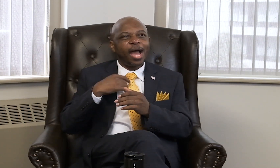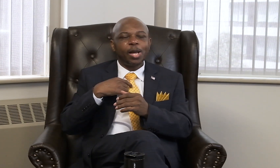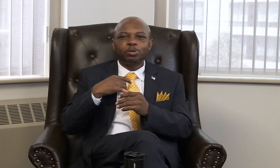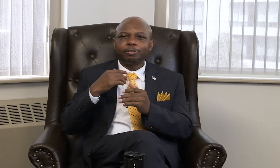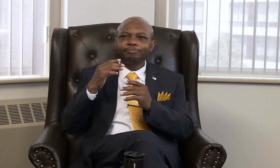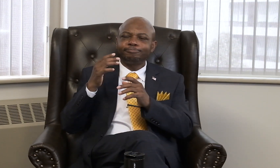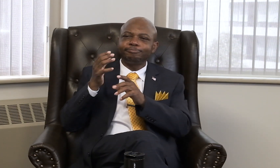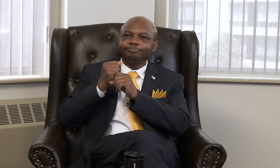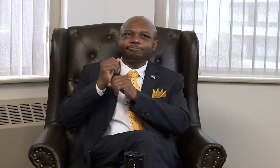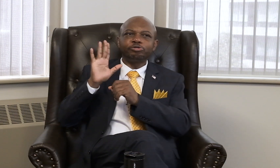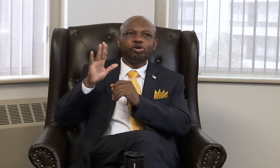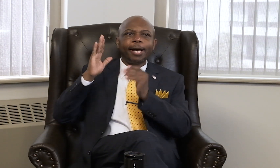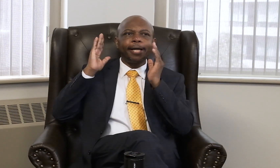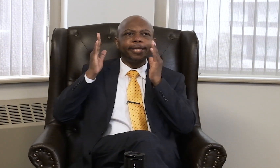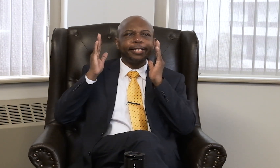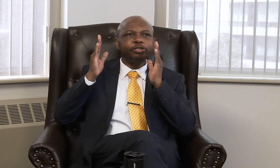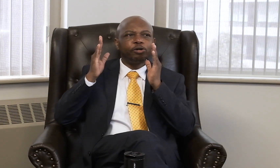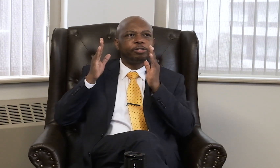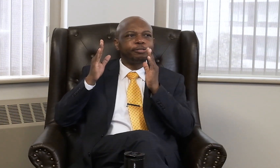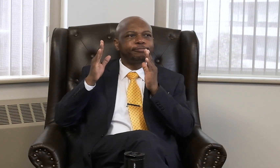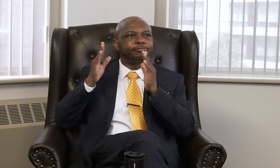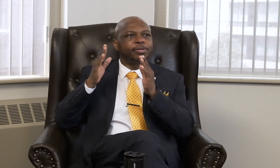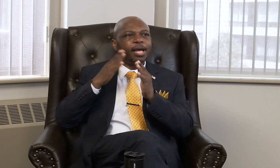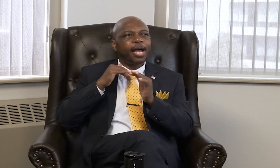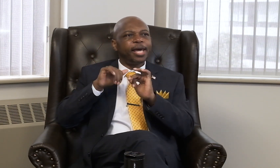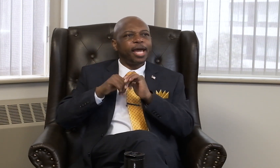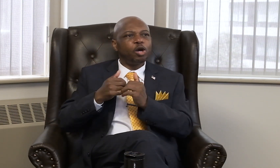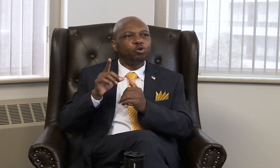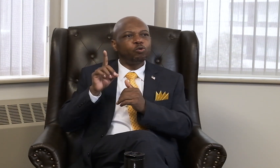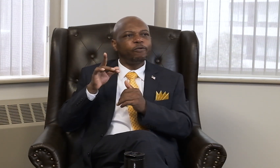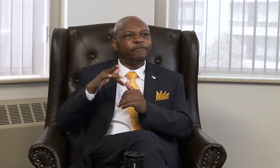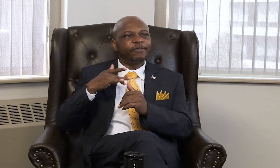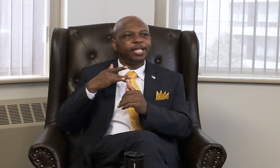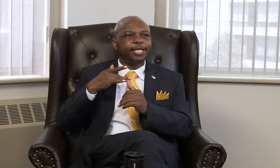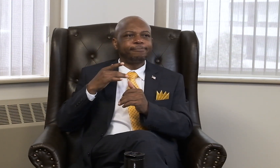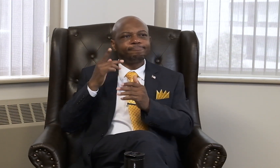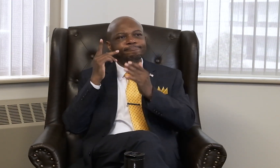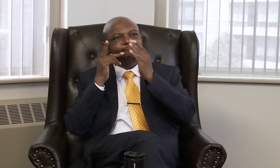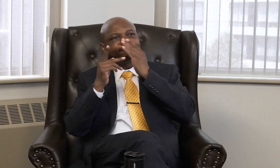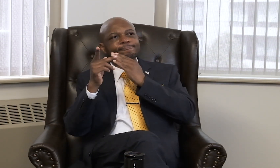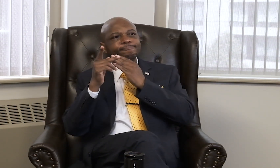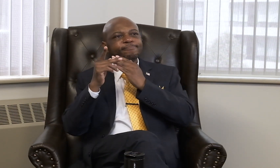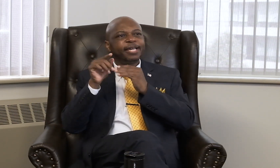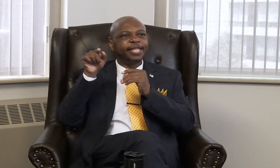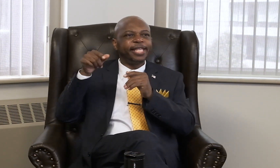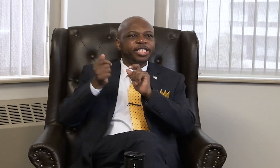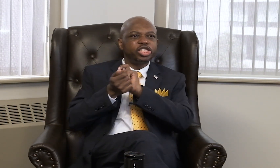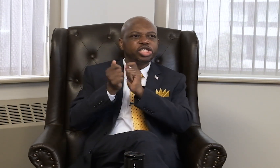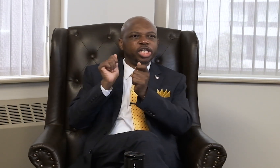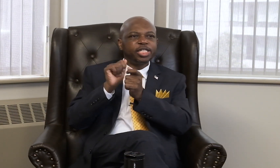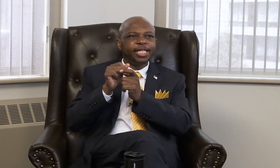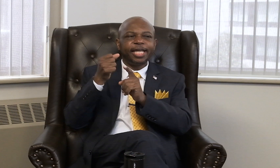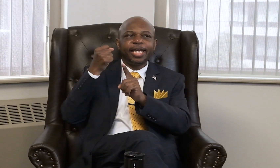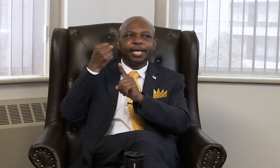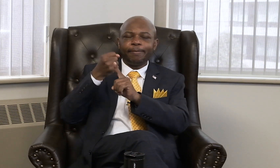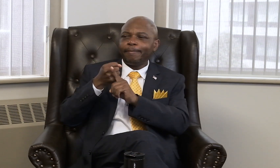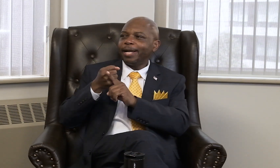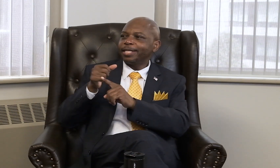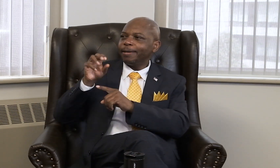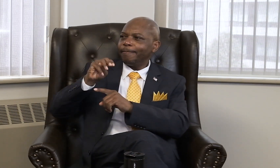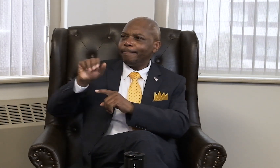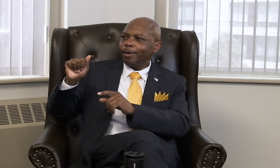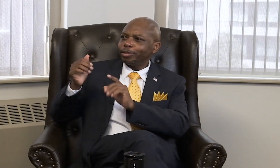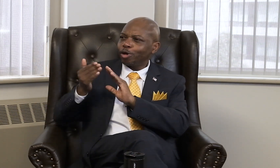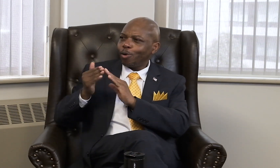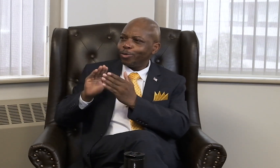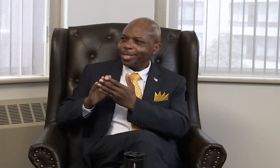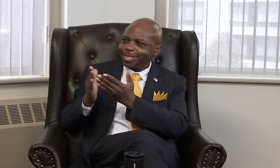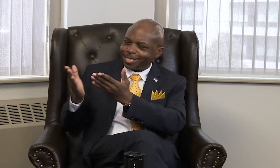your attention and how do you foresee these changes impacting the Massachusetts community?